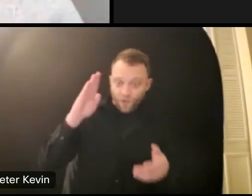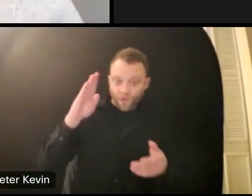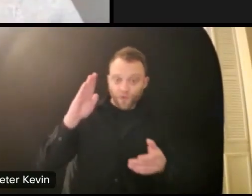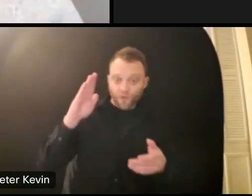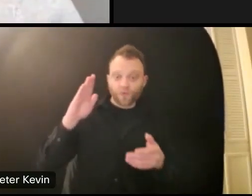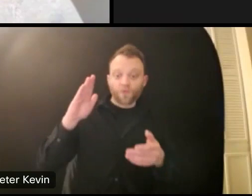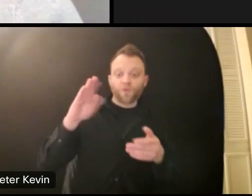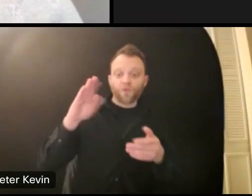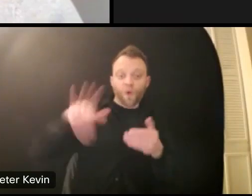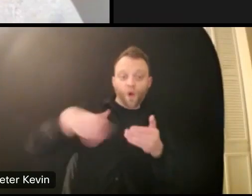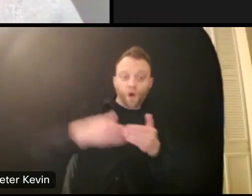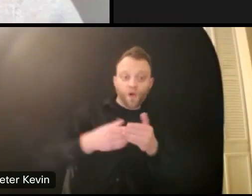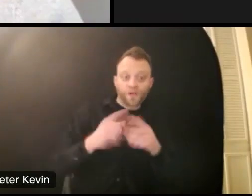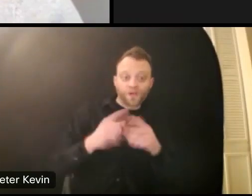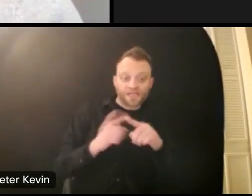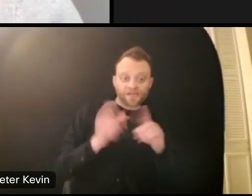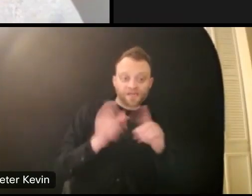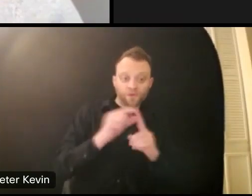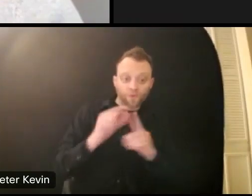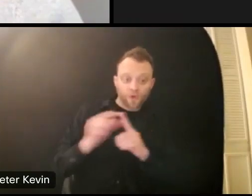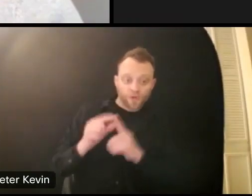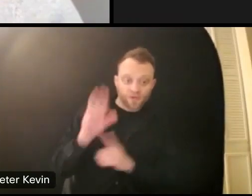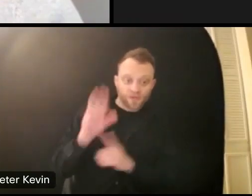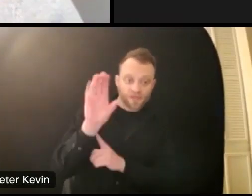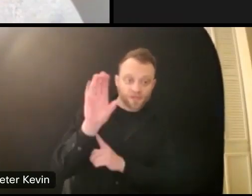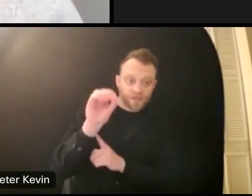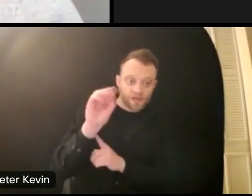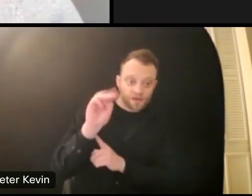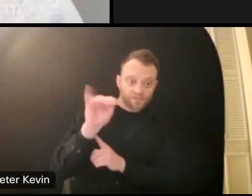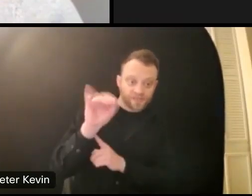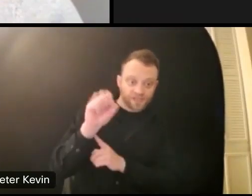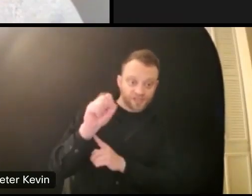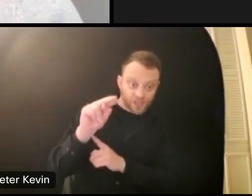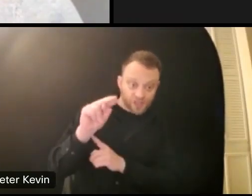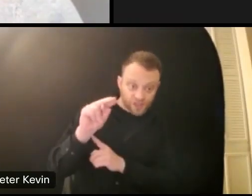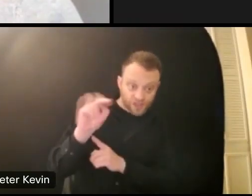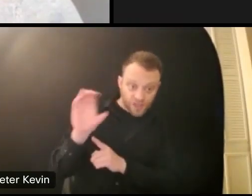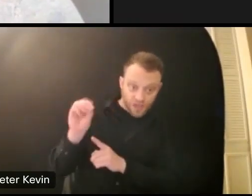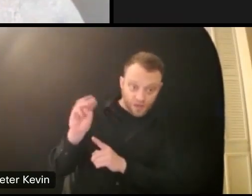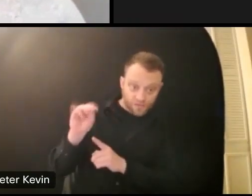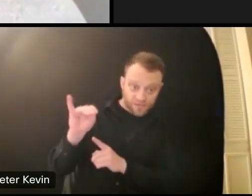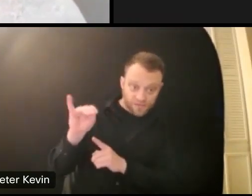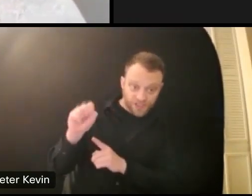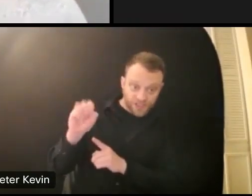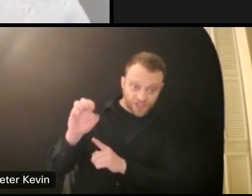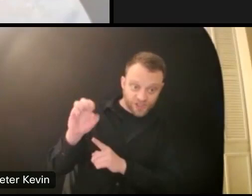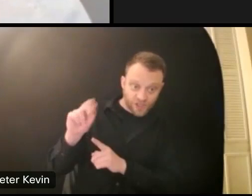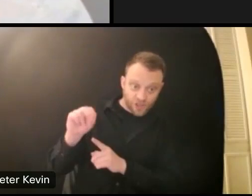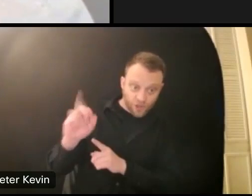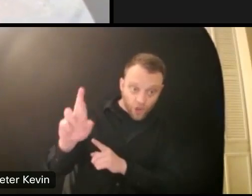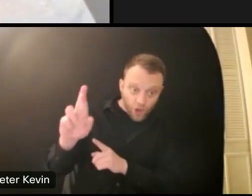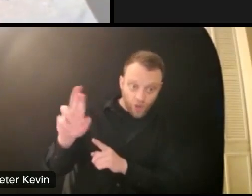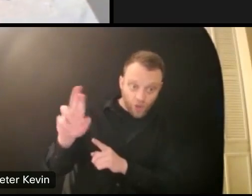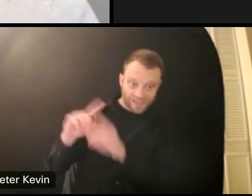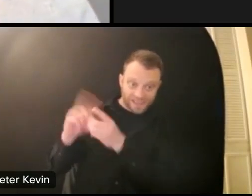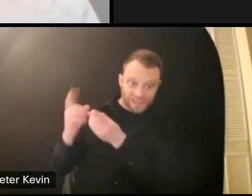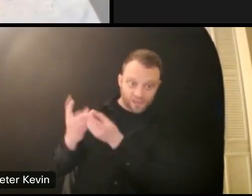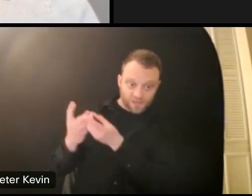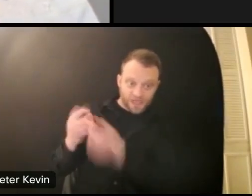a Commissioner or a district or SMD. I really don't. (Williams) I'll defer to Kent Boese to